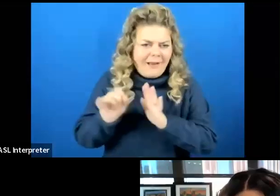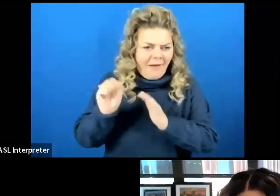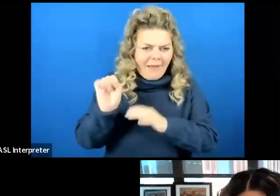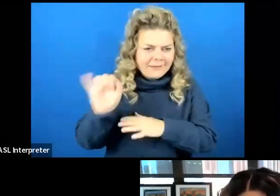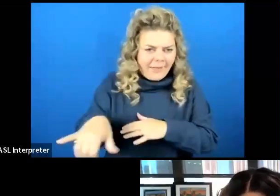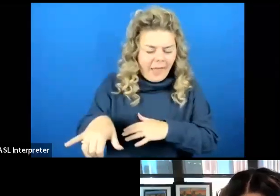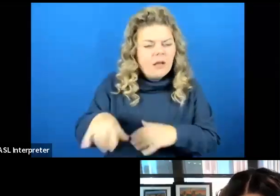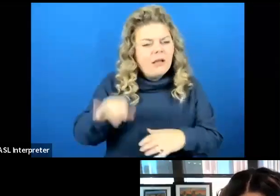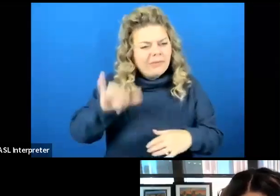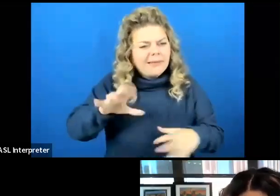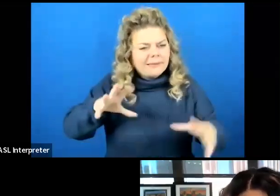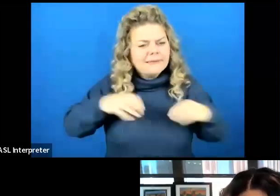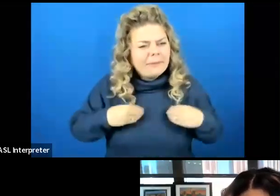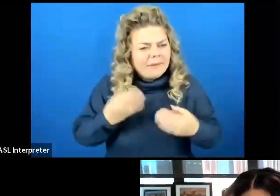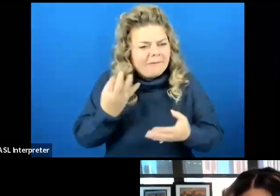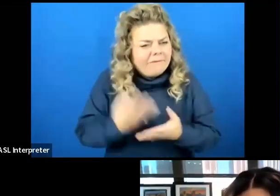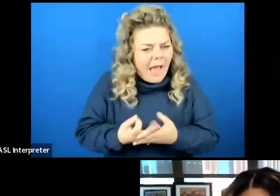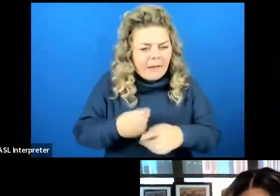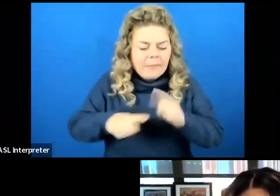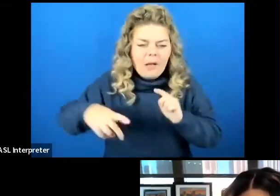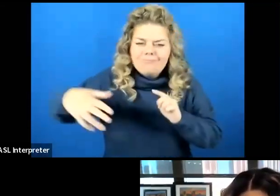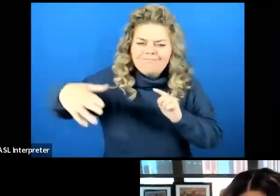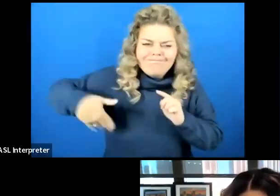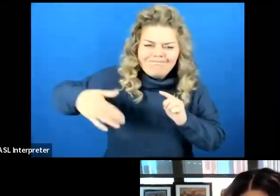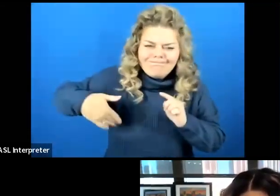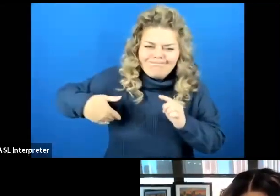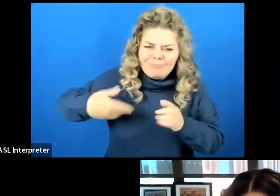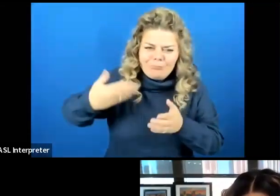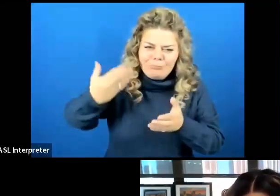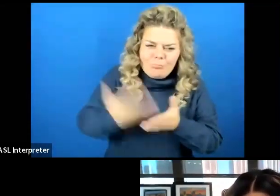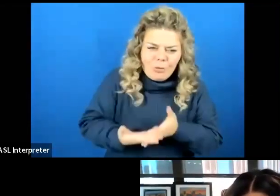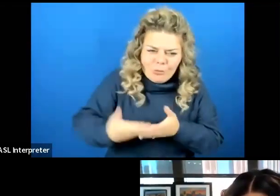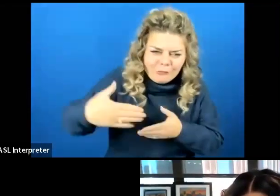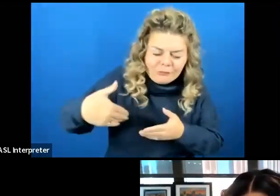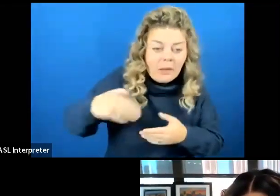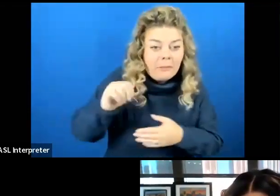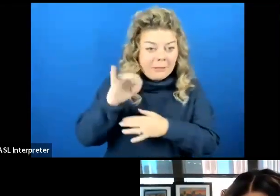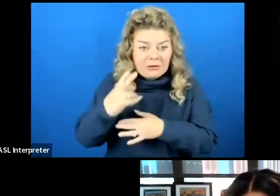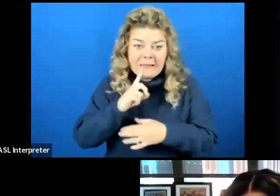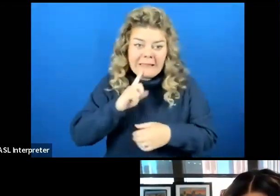that actually hasn't been empirically shown that Michigan is just fully liberal,